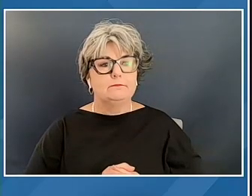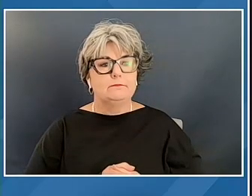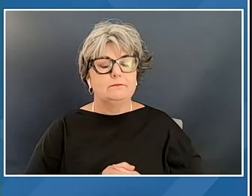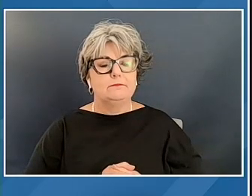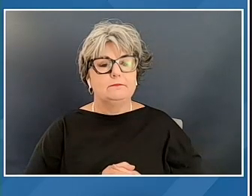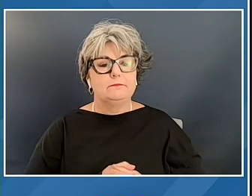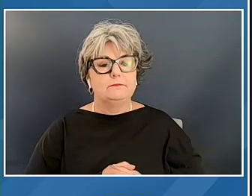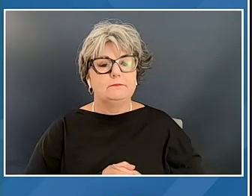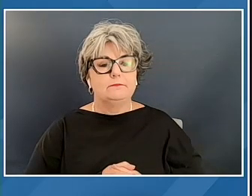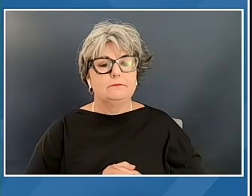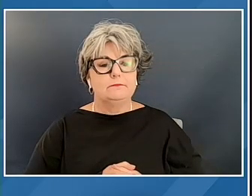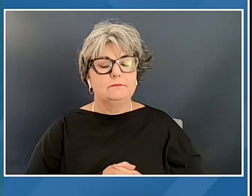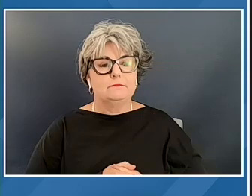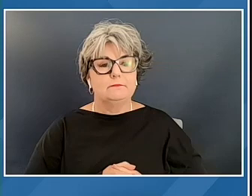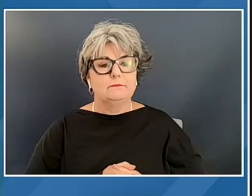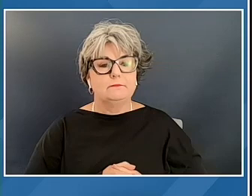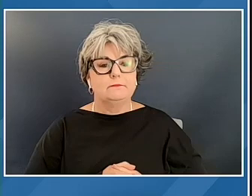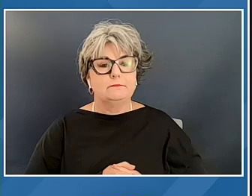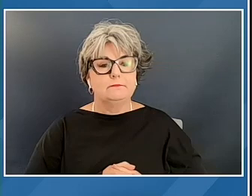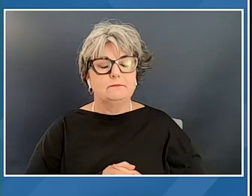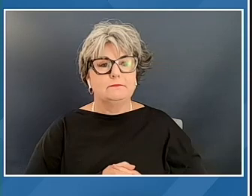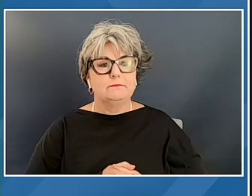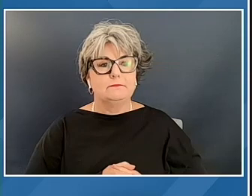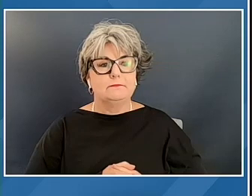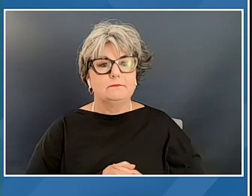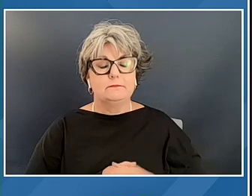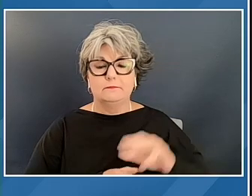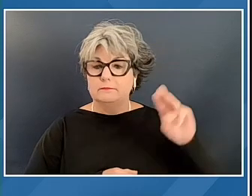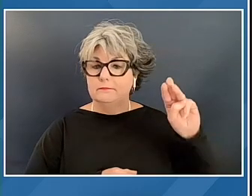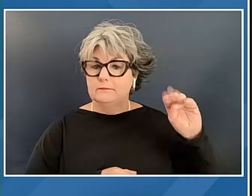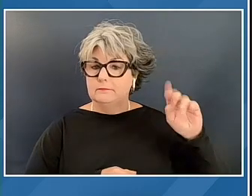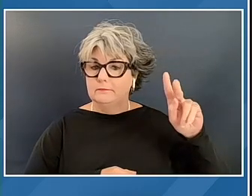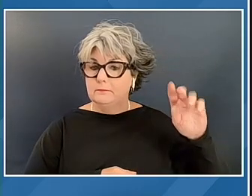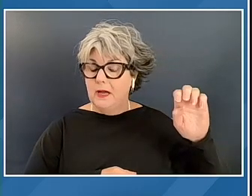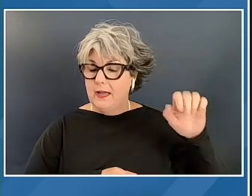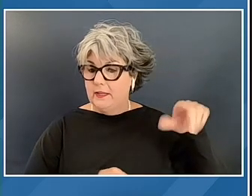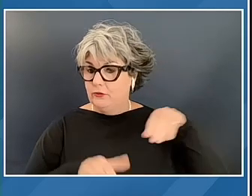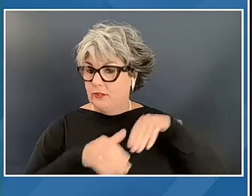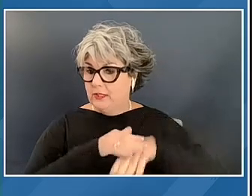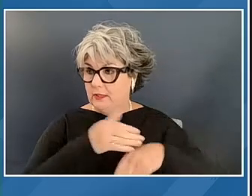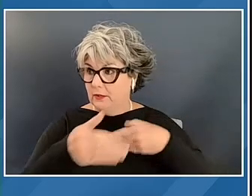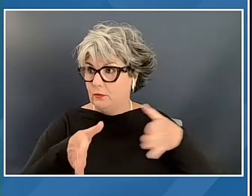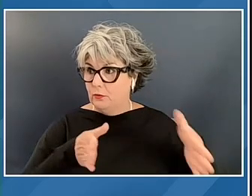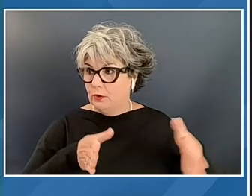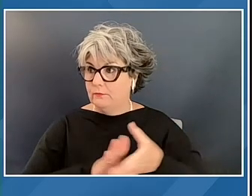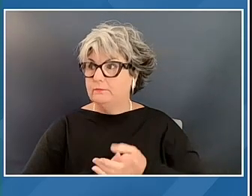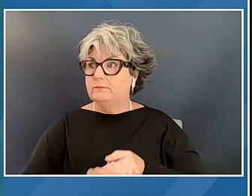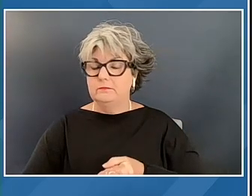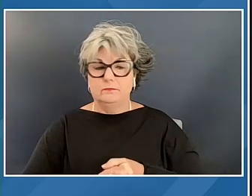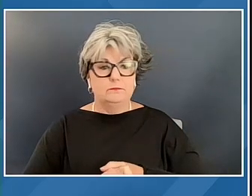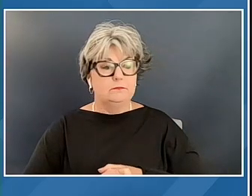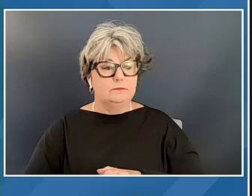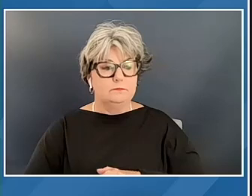Did you admit her, Mike? Okay. There she is.